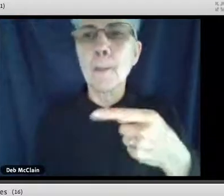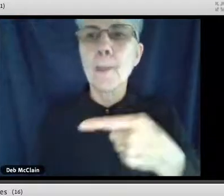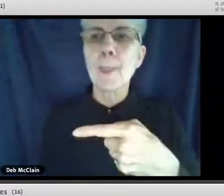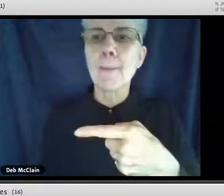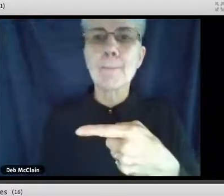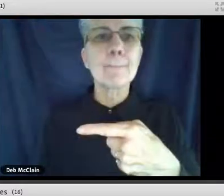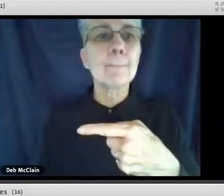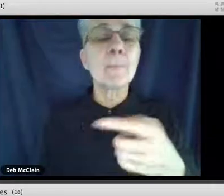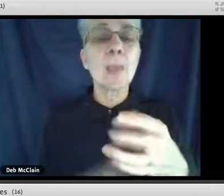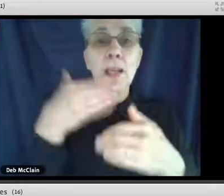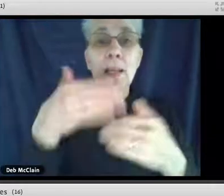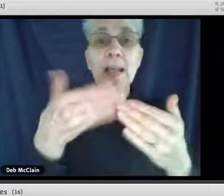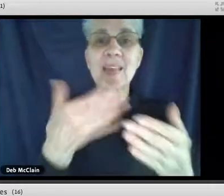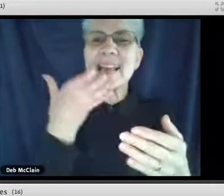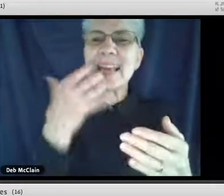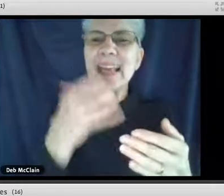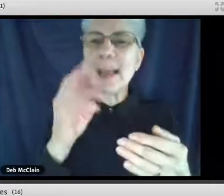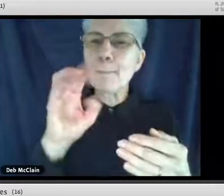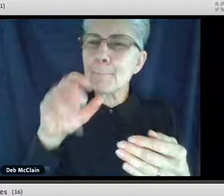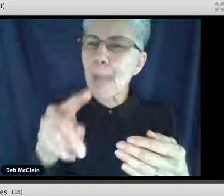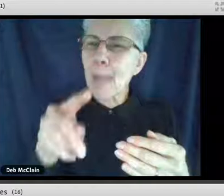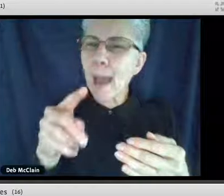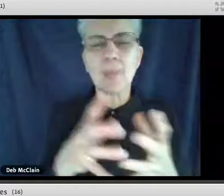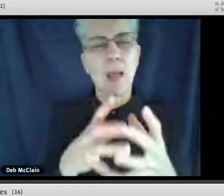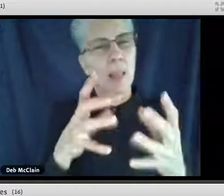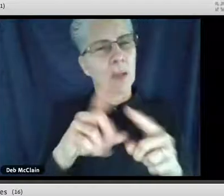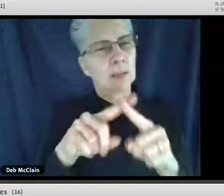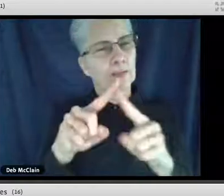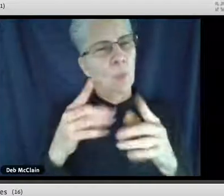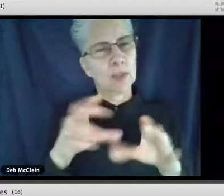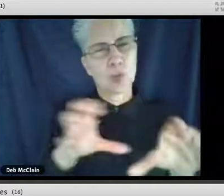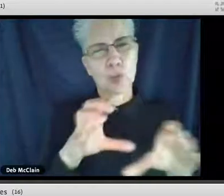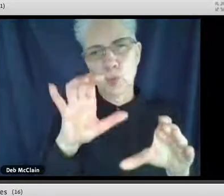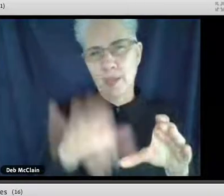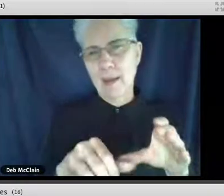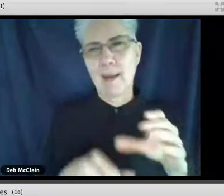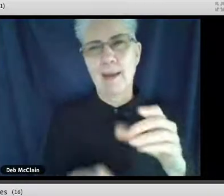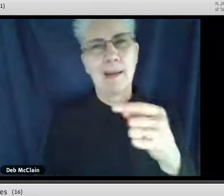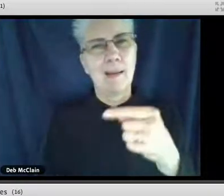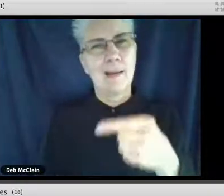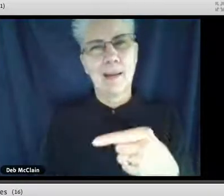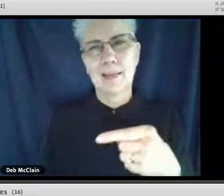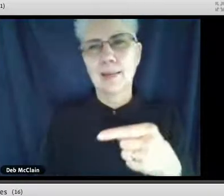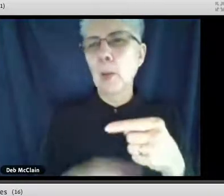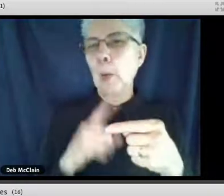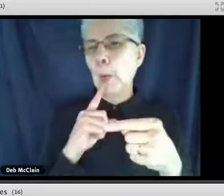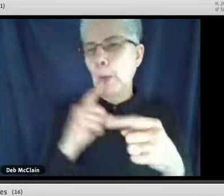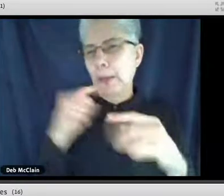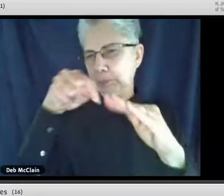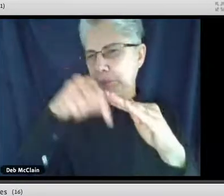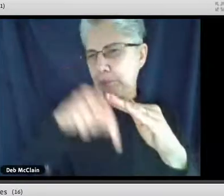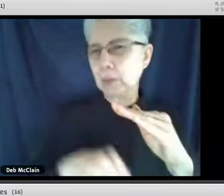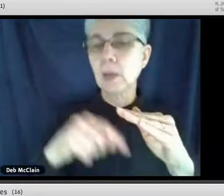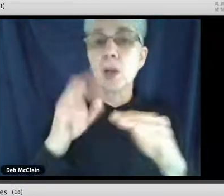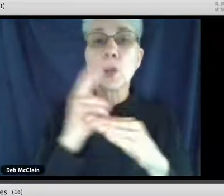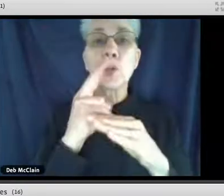The next thing is heatmap. Now, there's a lot of ways to do this. You can really get into this. You can actually use virtual reality for it,